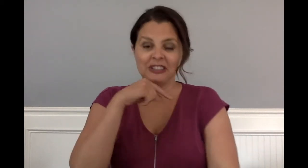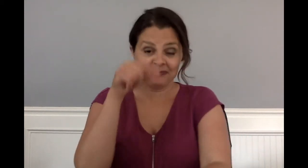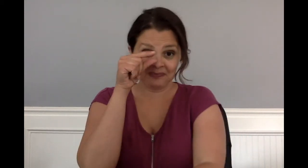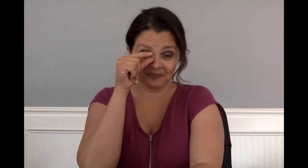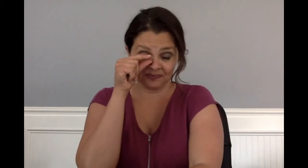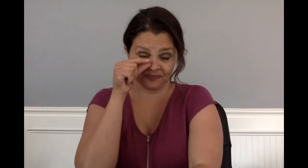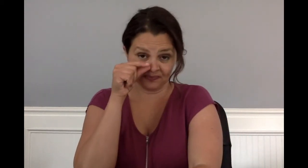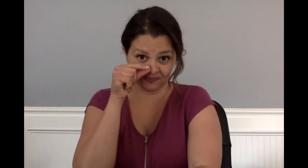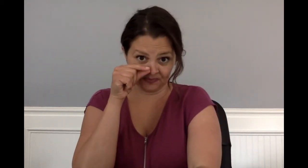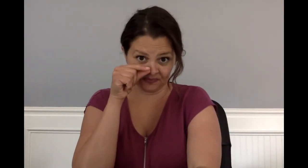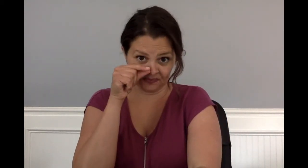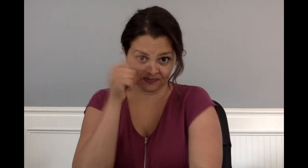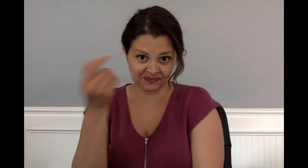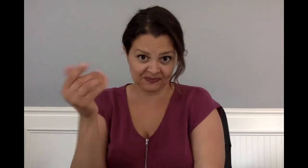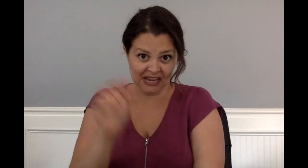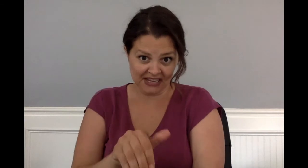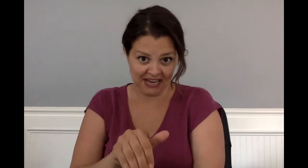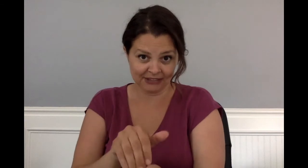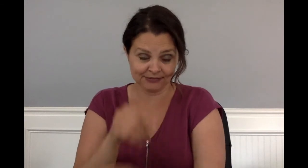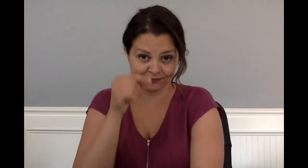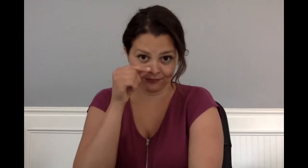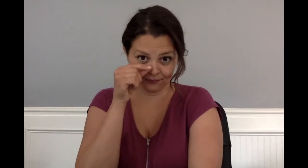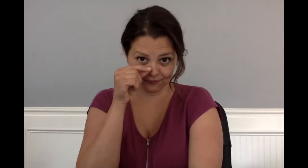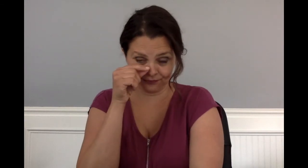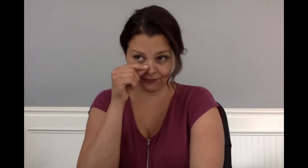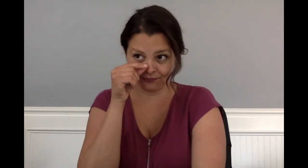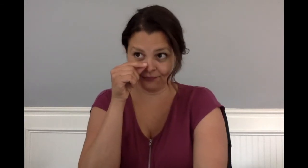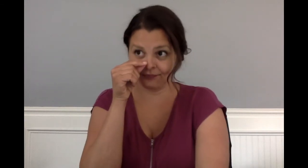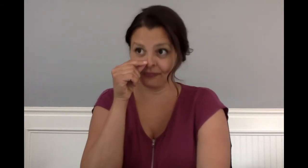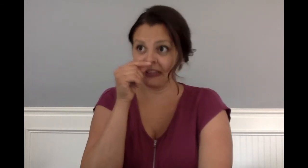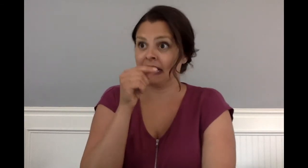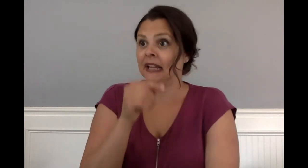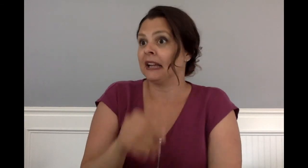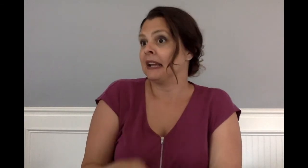Miss Tweedy peered down at Charlie over her pointy glasses. Again.